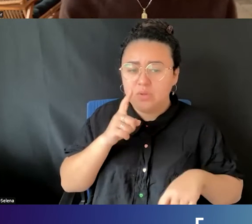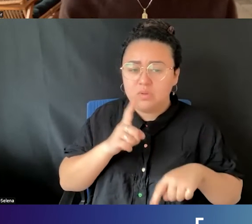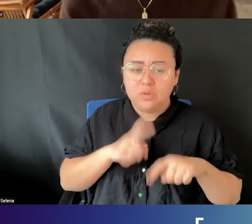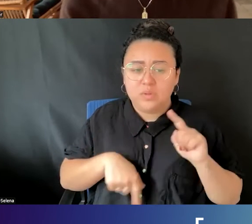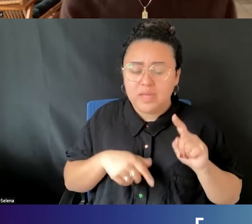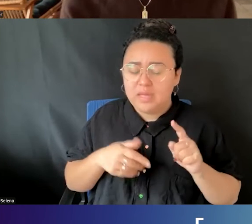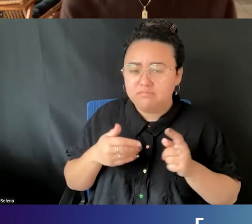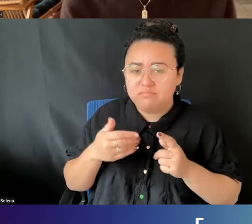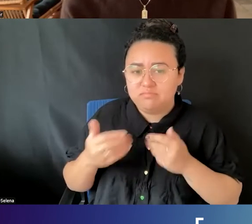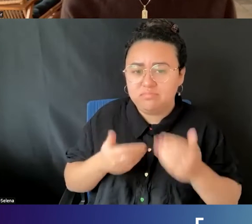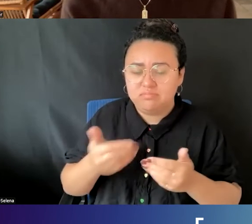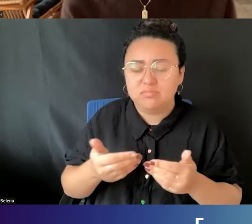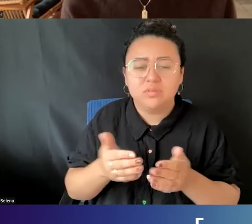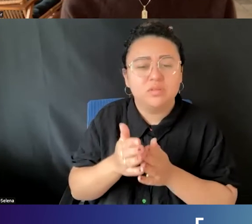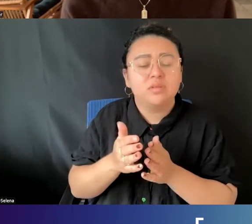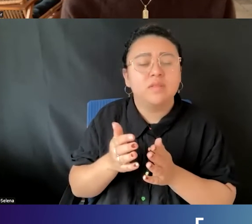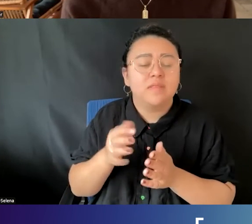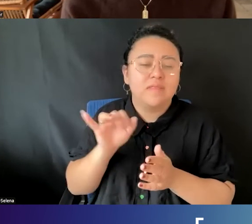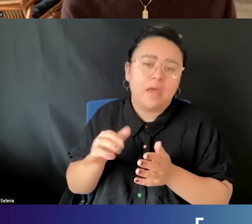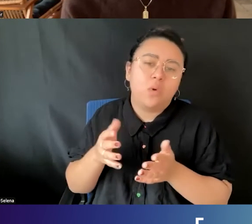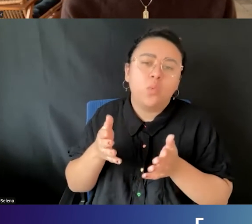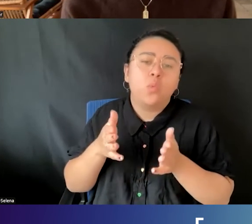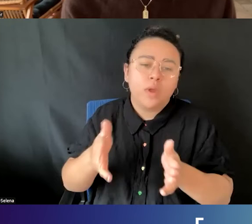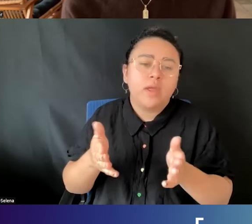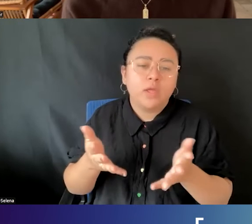the way that you would, you know, if you were retaining independence.